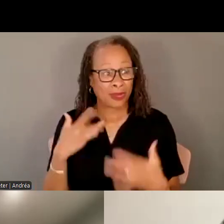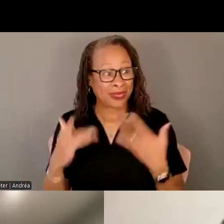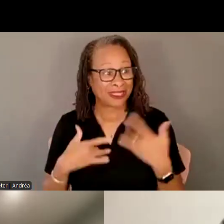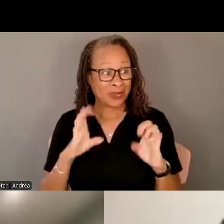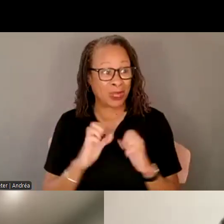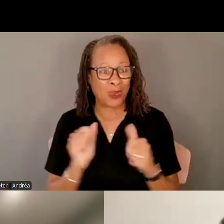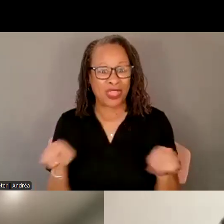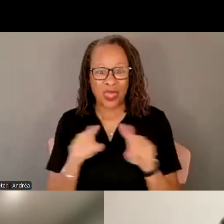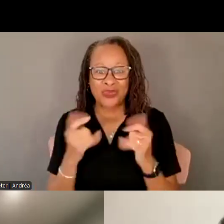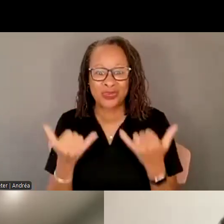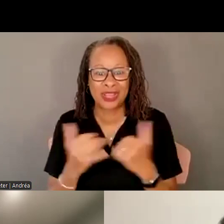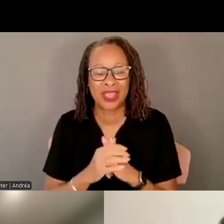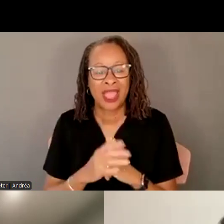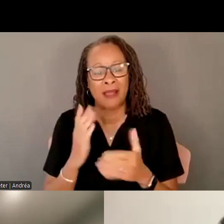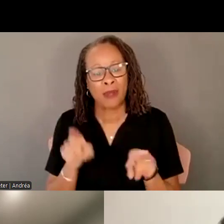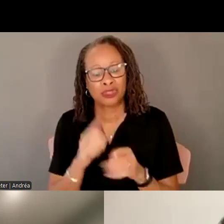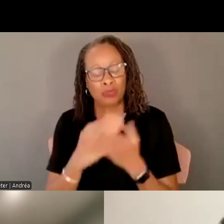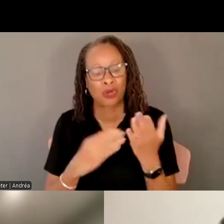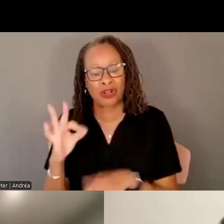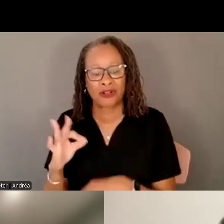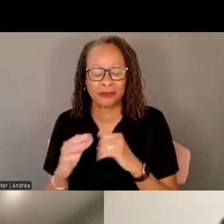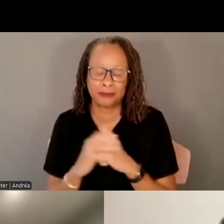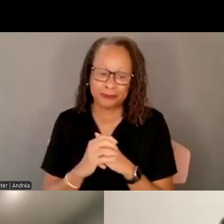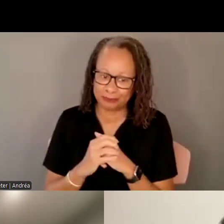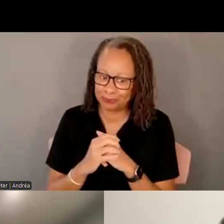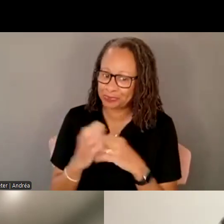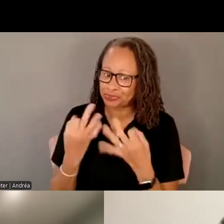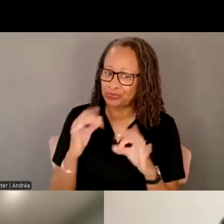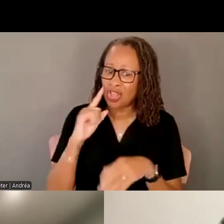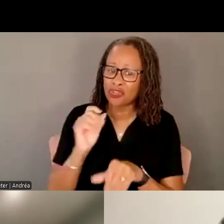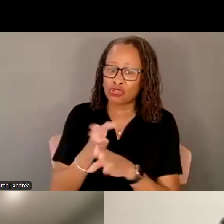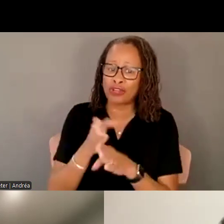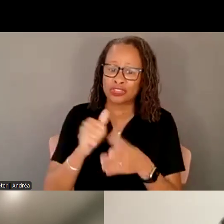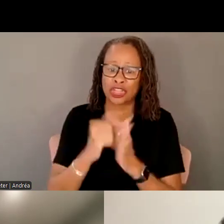And I'm also part of the creative careers and the arts team on the, on the evaluation team, so.